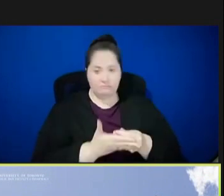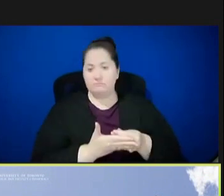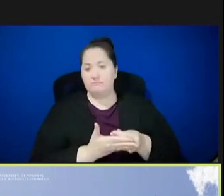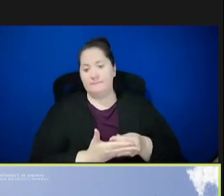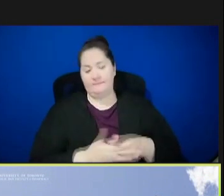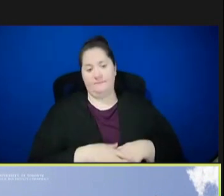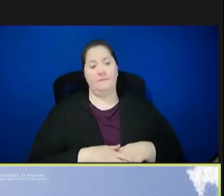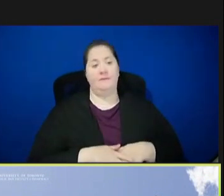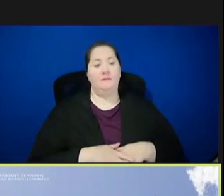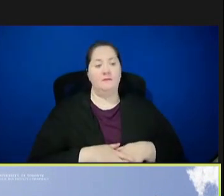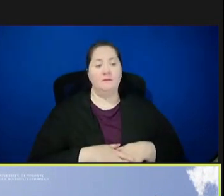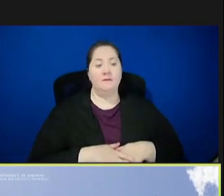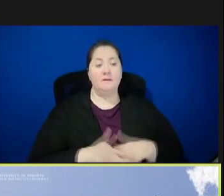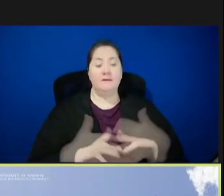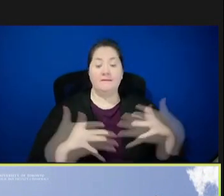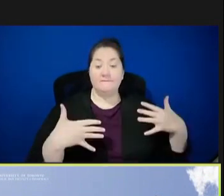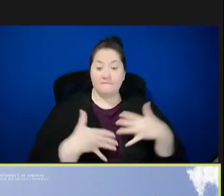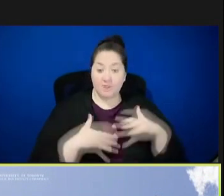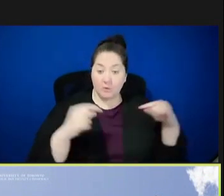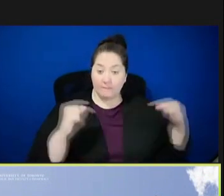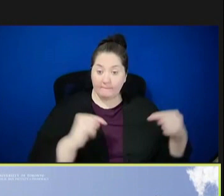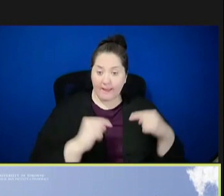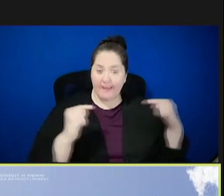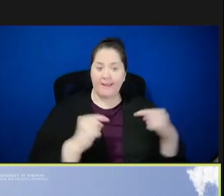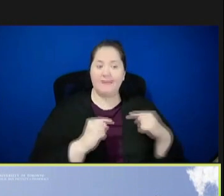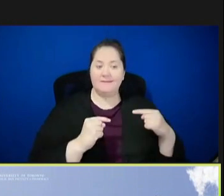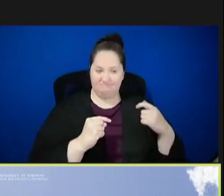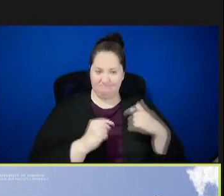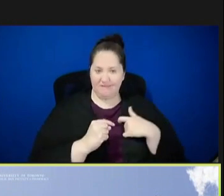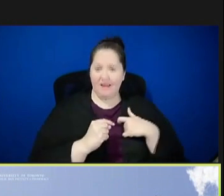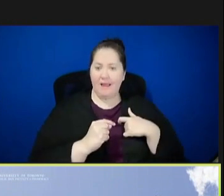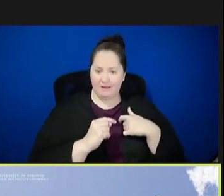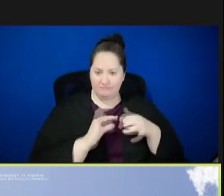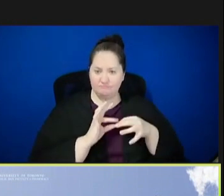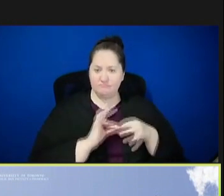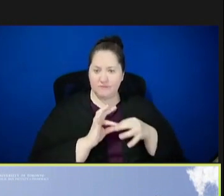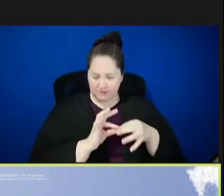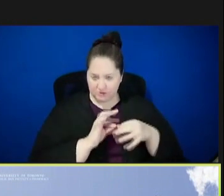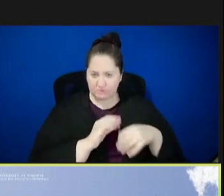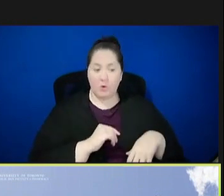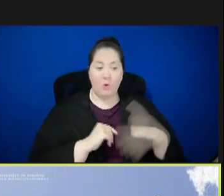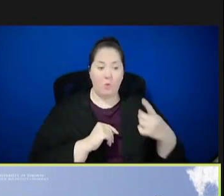Importantly, fear and pain have a reciprocal relationship, so one can escalate the other.